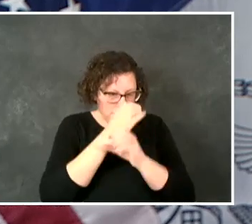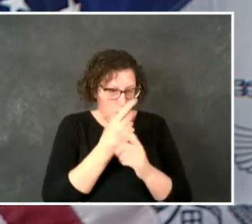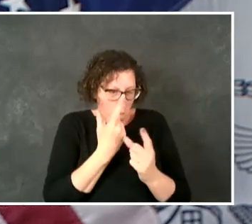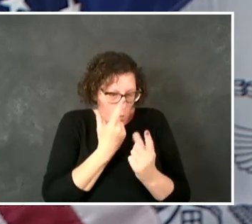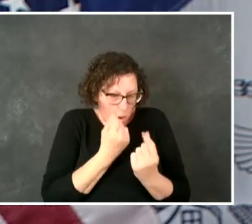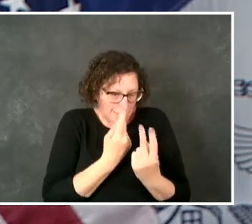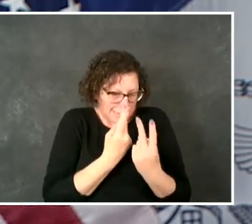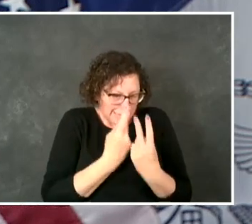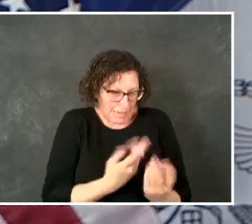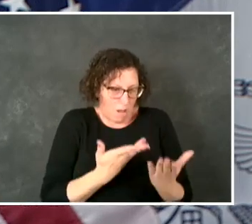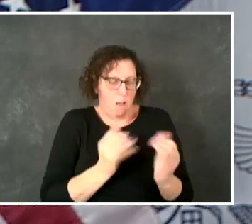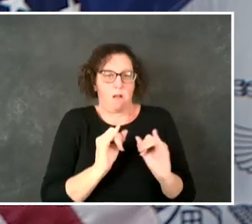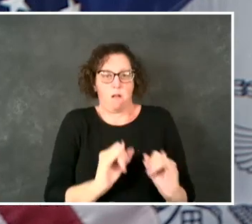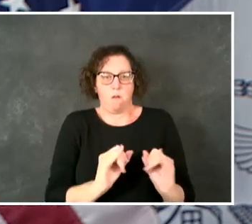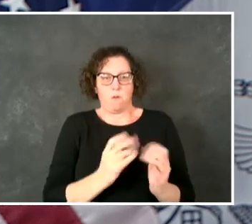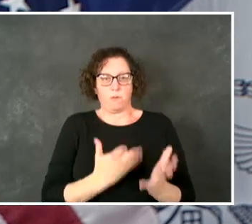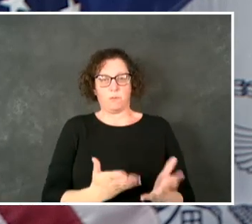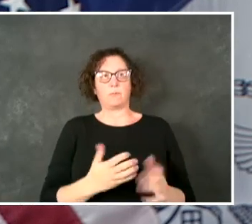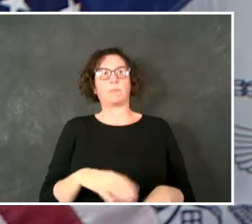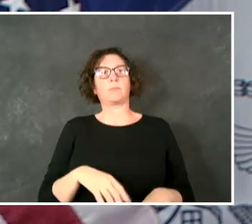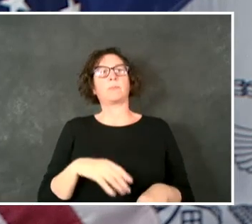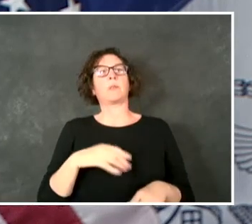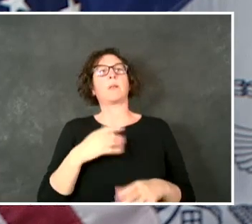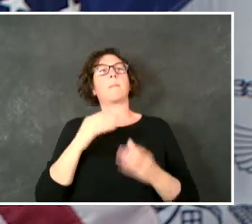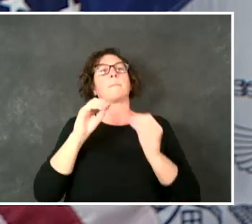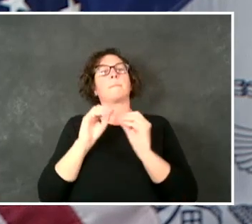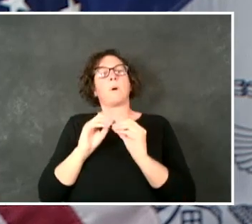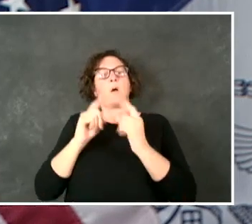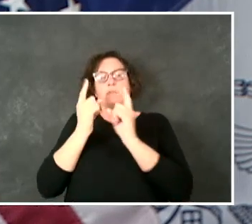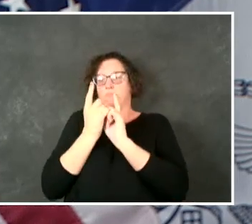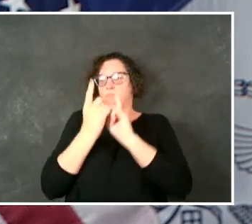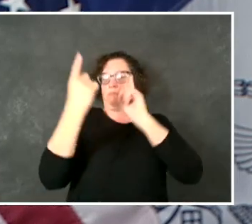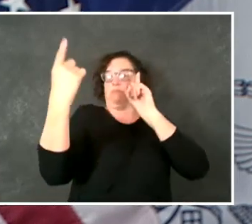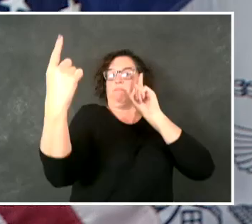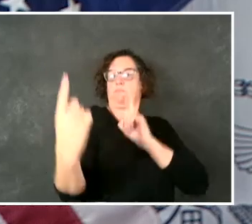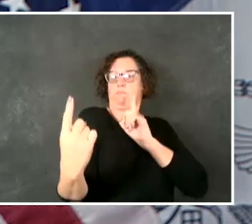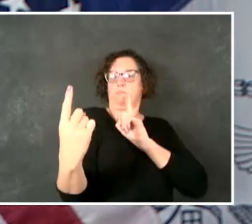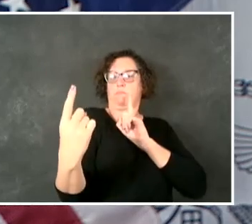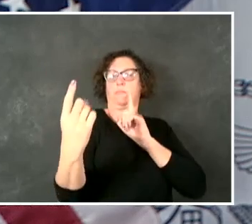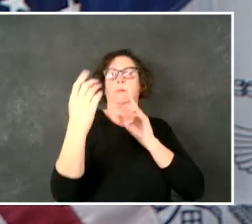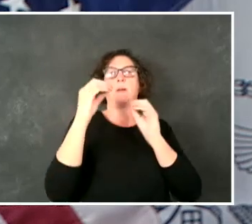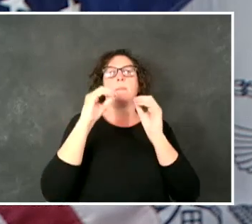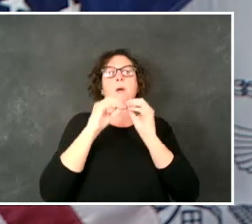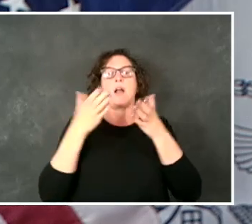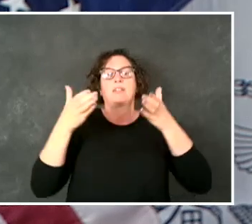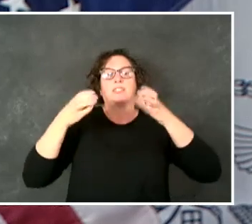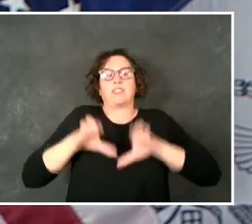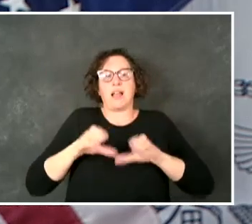FOR PROCESSING. SO IT JUST TAKES AWAY THAT CLOSE